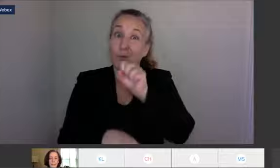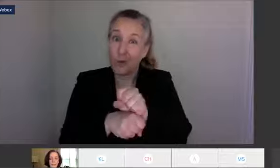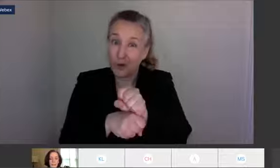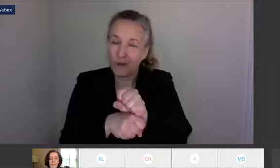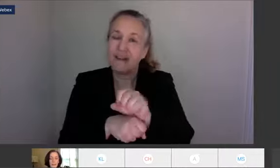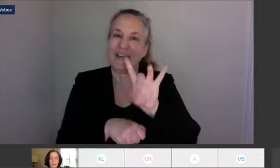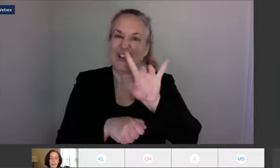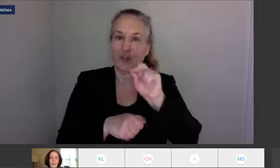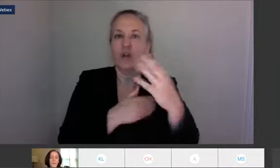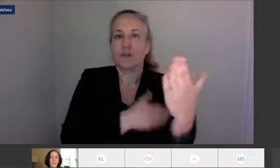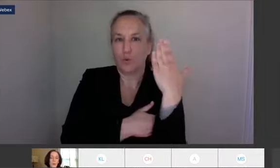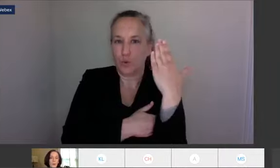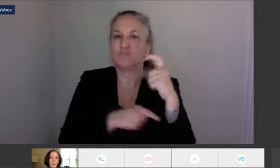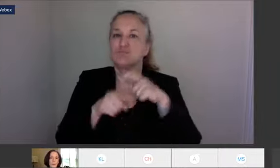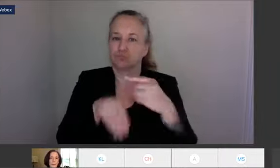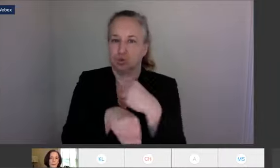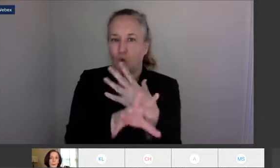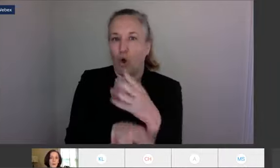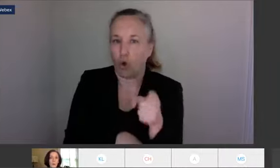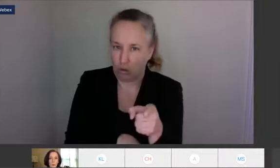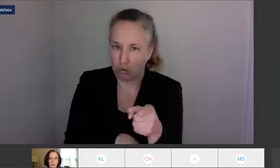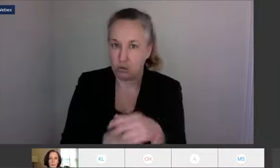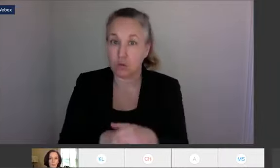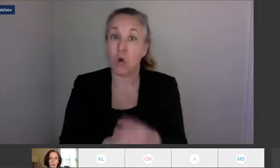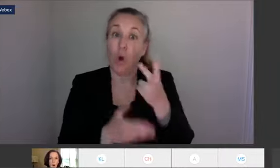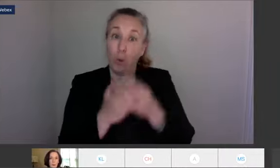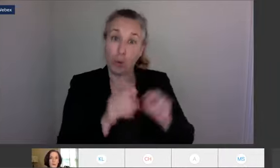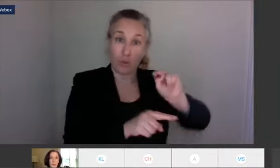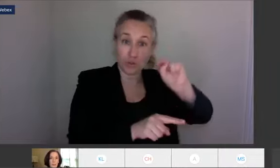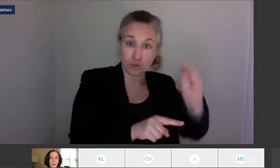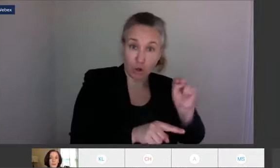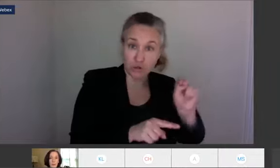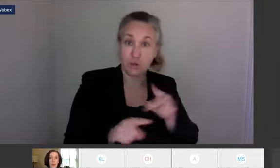be tested in both Pottstown and Norristown there are Spanish-speaking